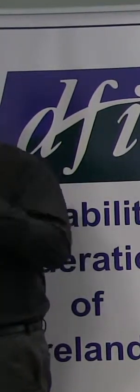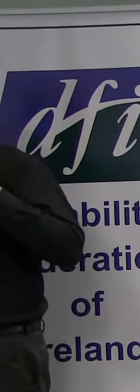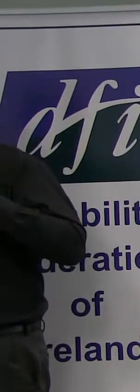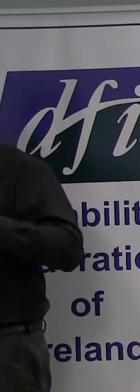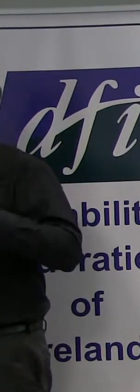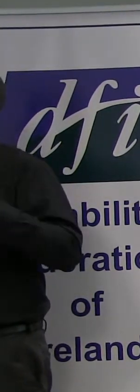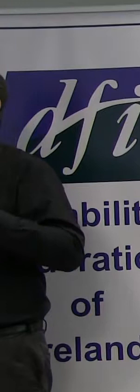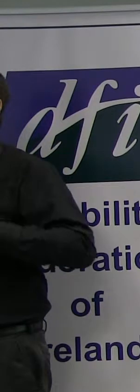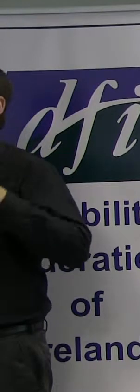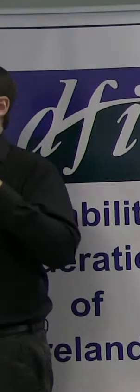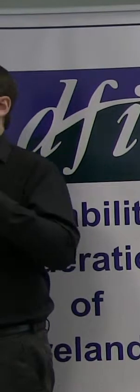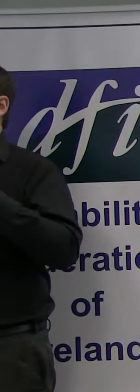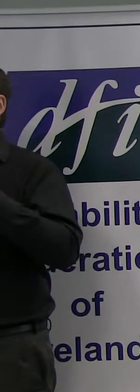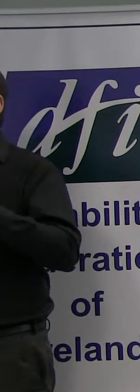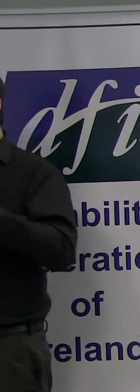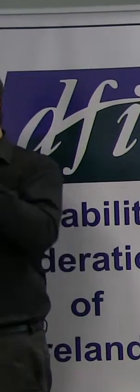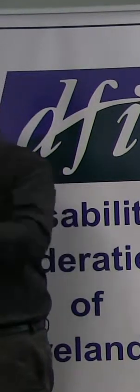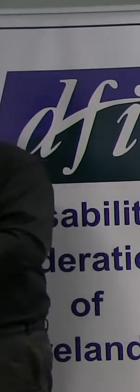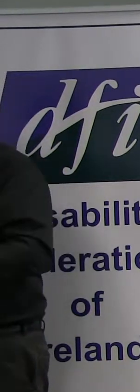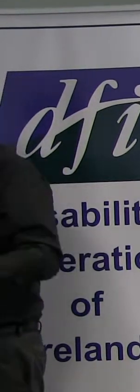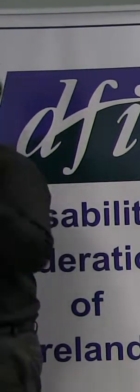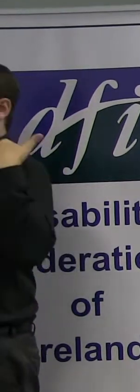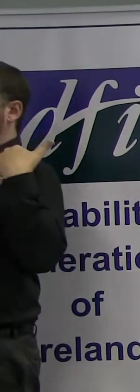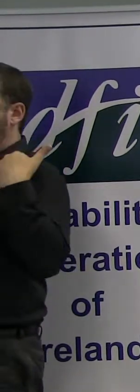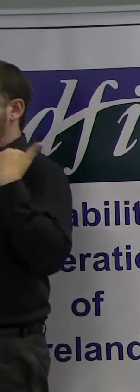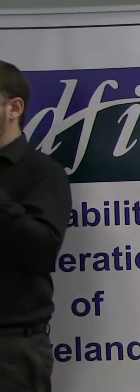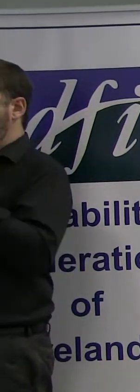with unnecessary regulatory burden I'm already aware it was the commissioning